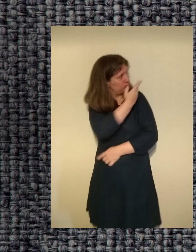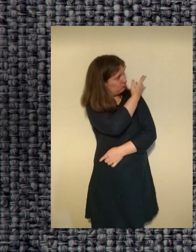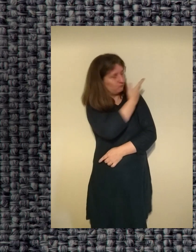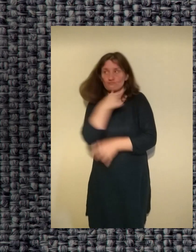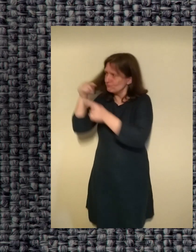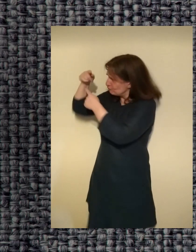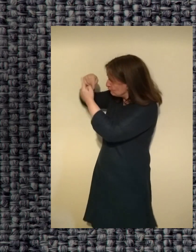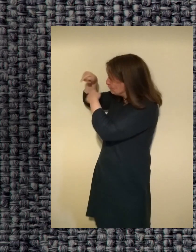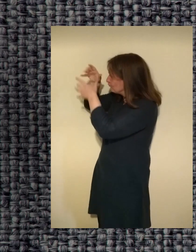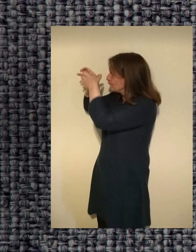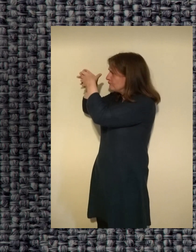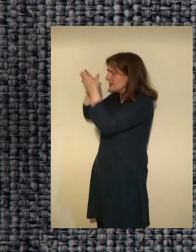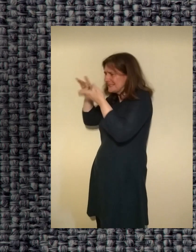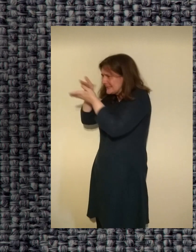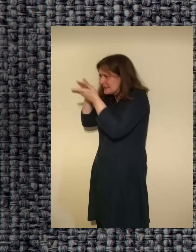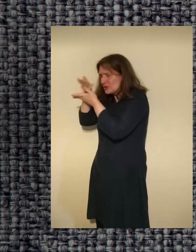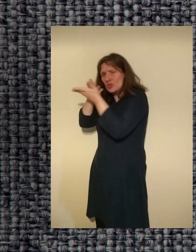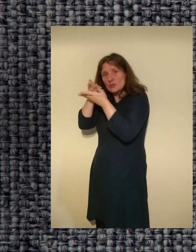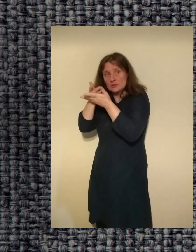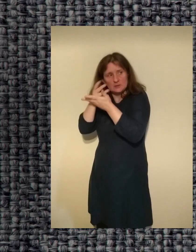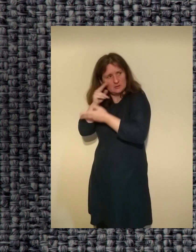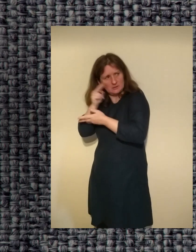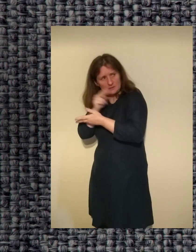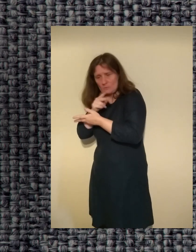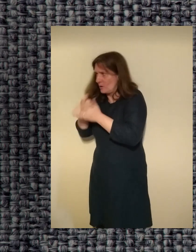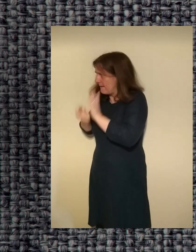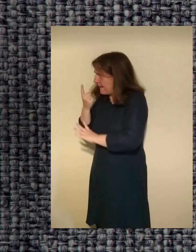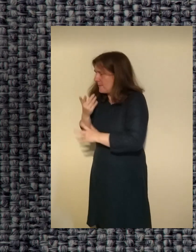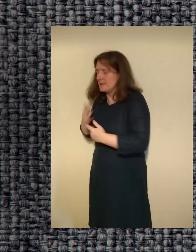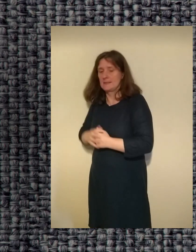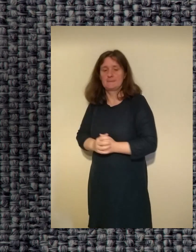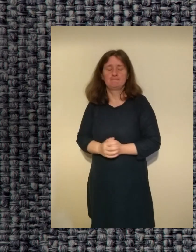In in the upper left background a group of Jews and Pharisees are depicted discussing